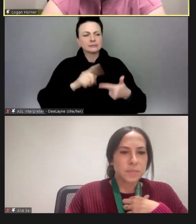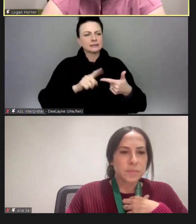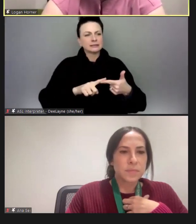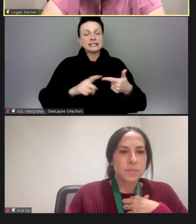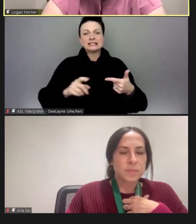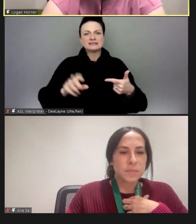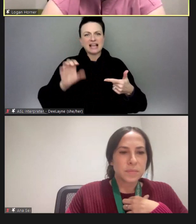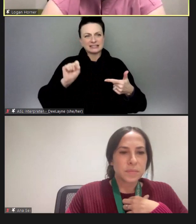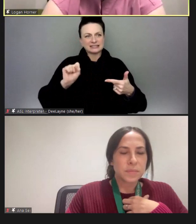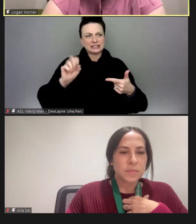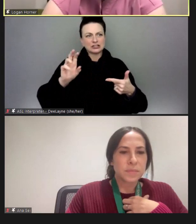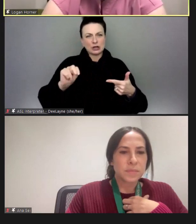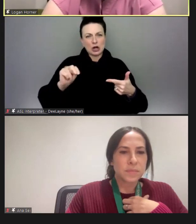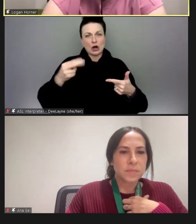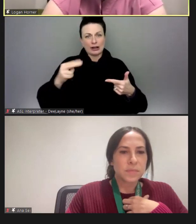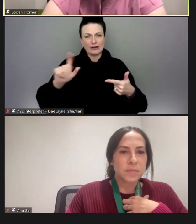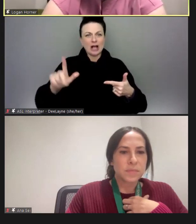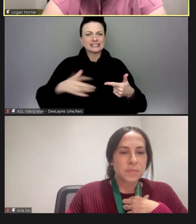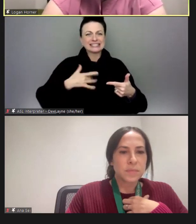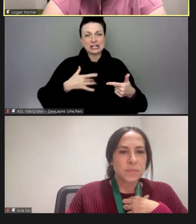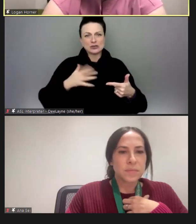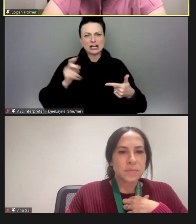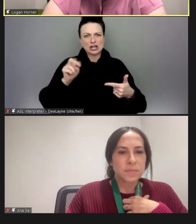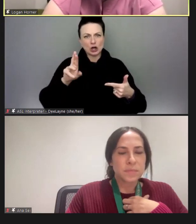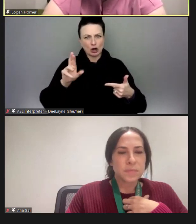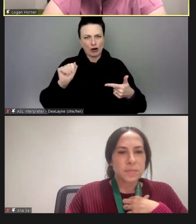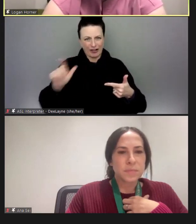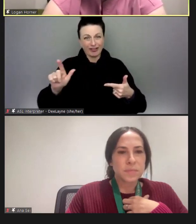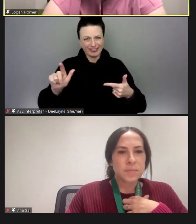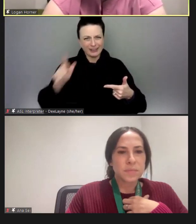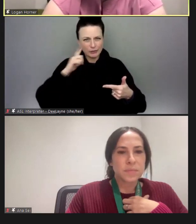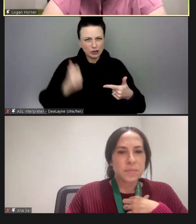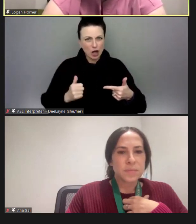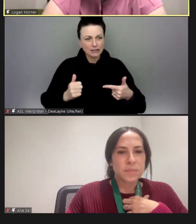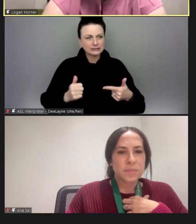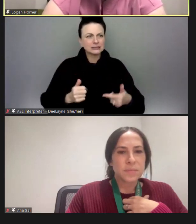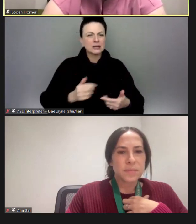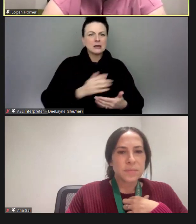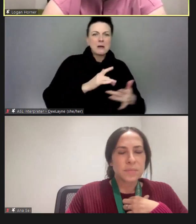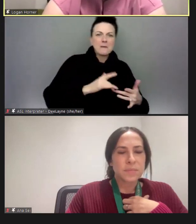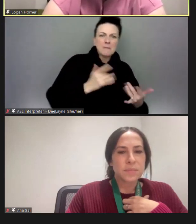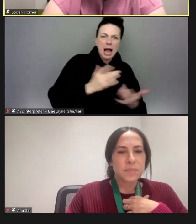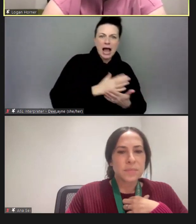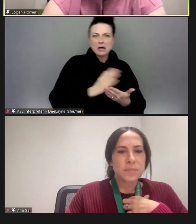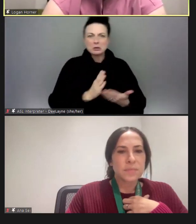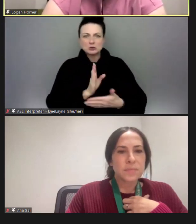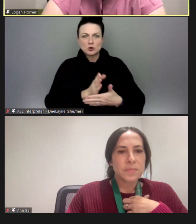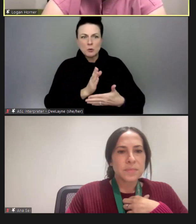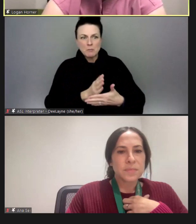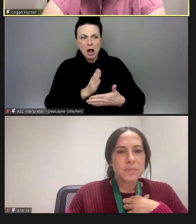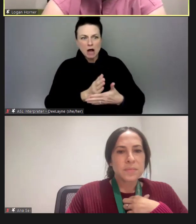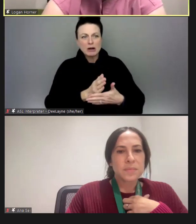loss with a mild to moderately Le severe